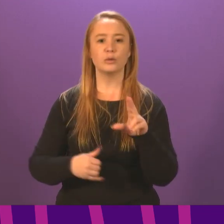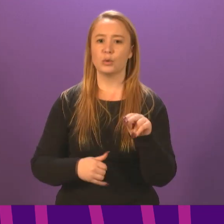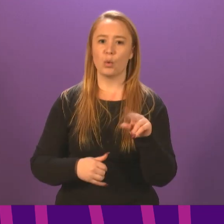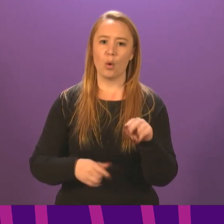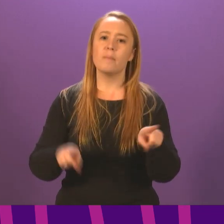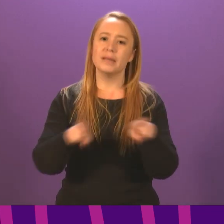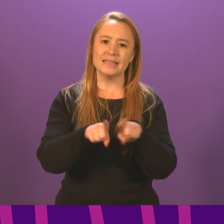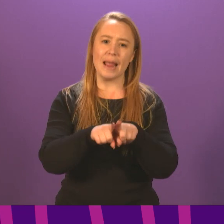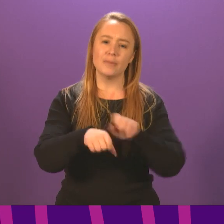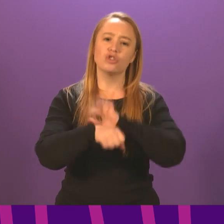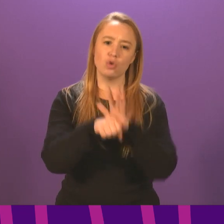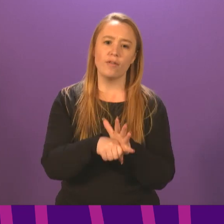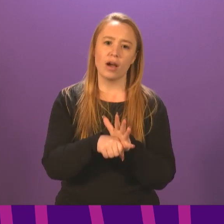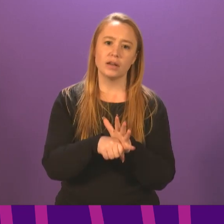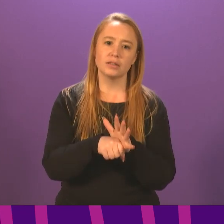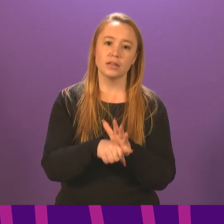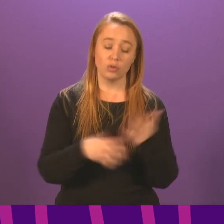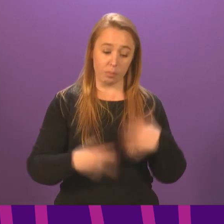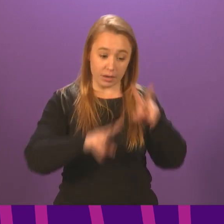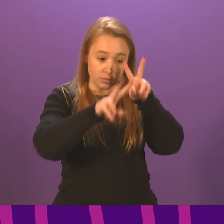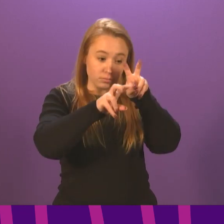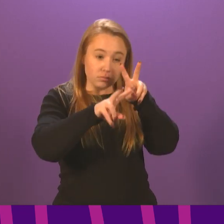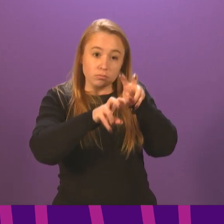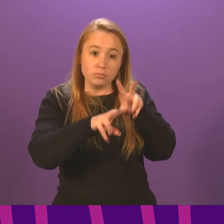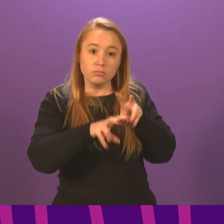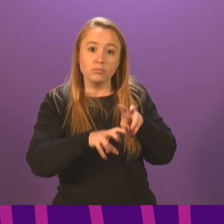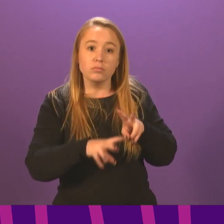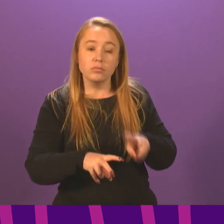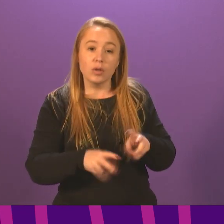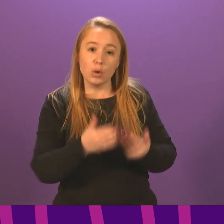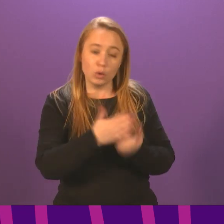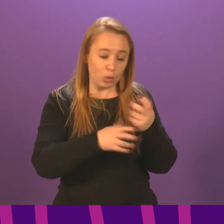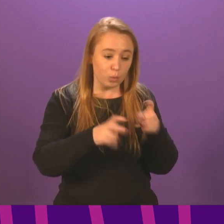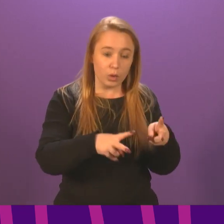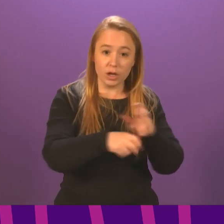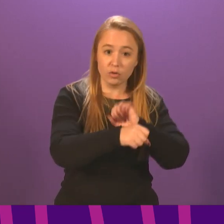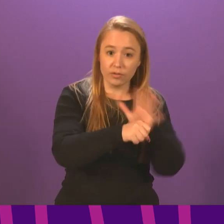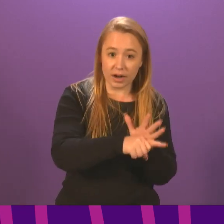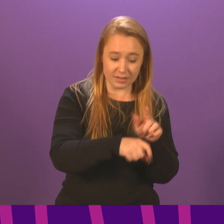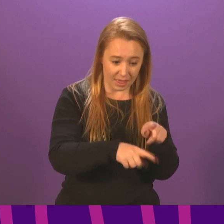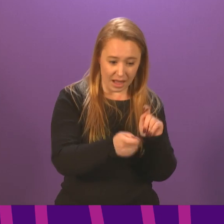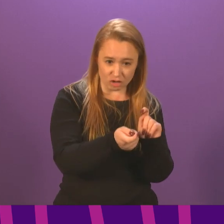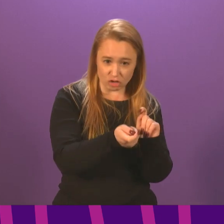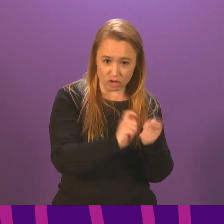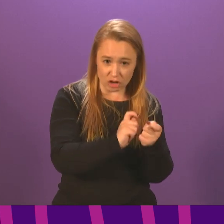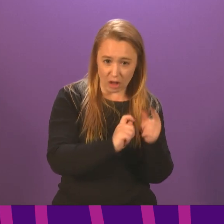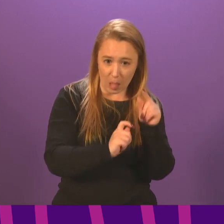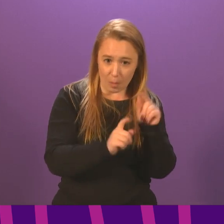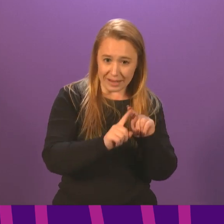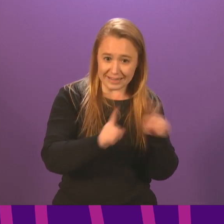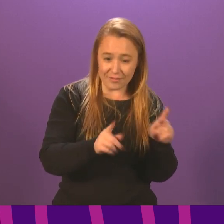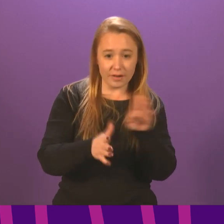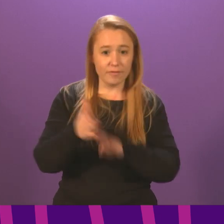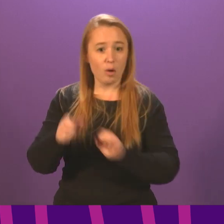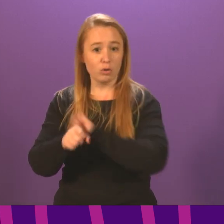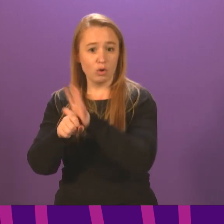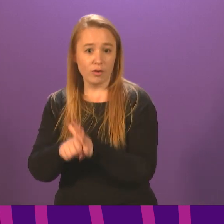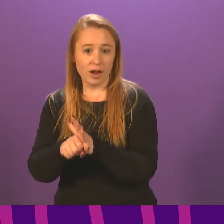a suggestion from initial analysis that the variant of the virus might transmit more effectively